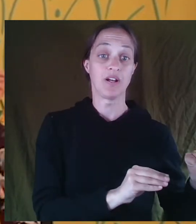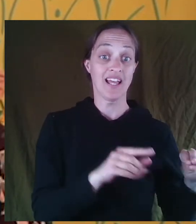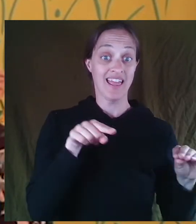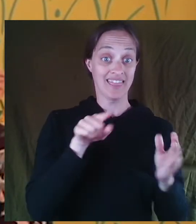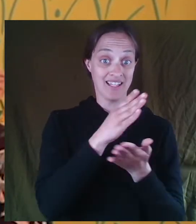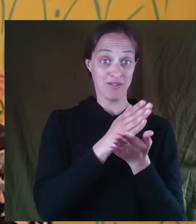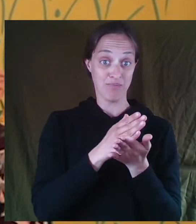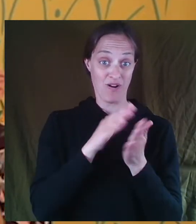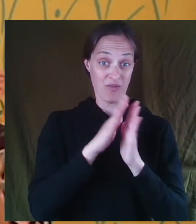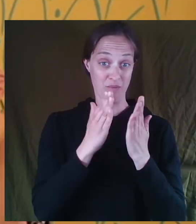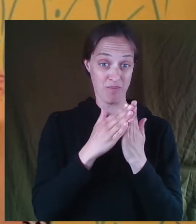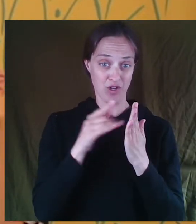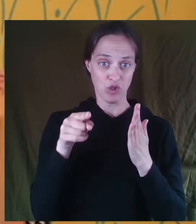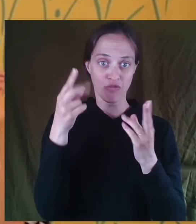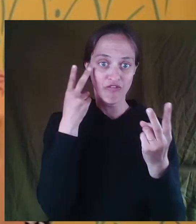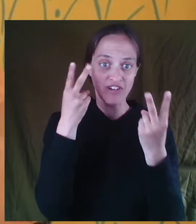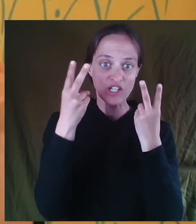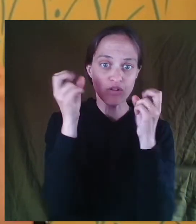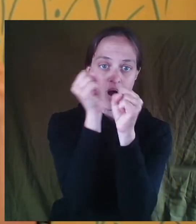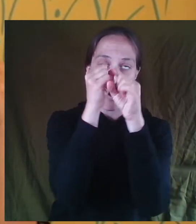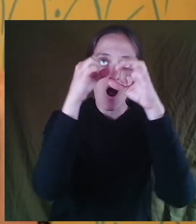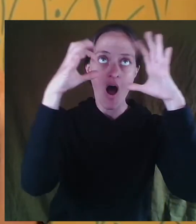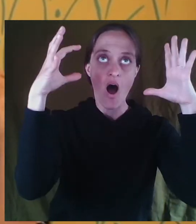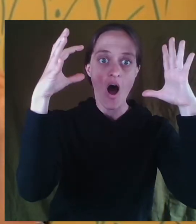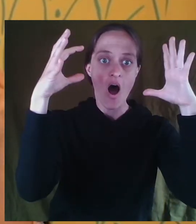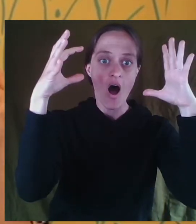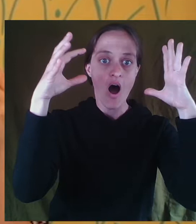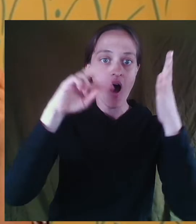For this part, because you're gonna be visualizing, imagining what you see,